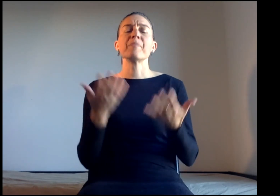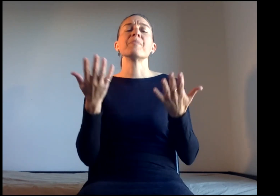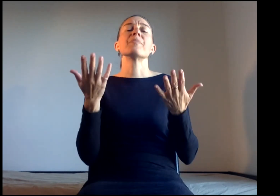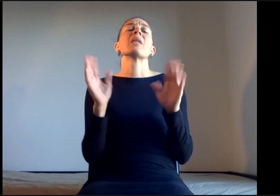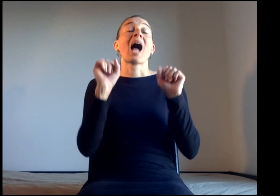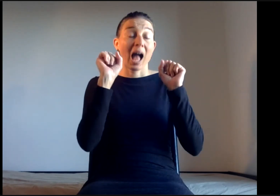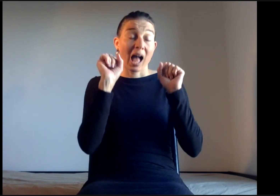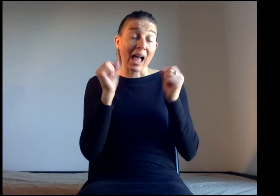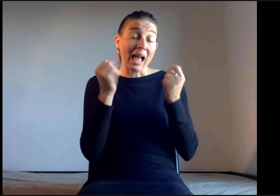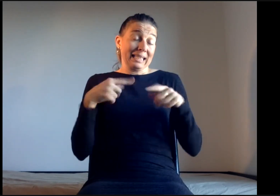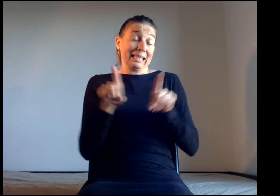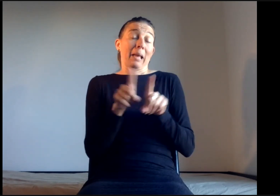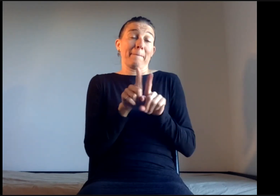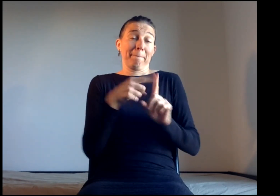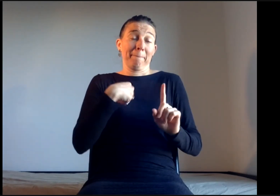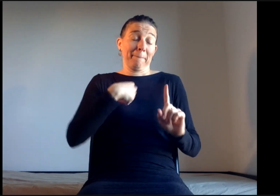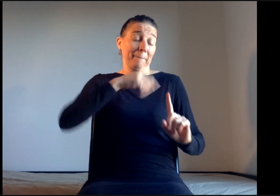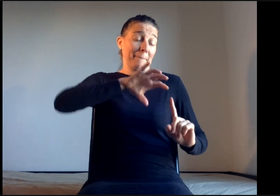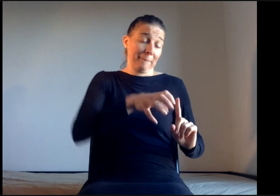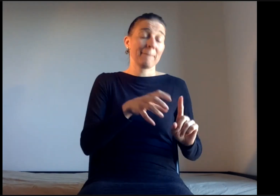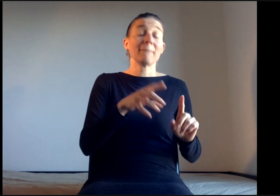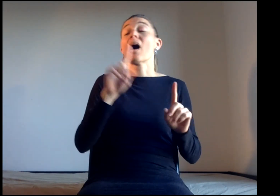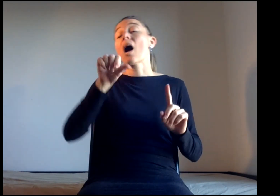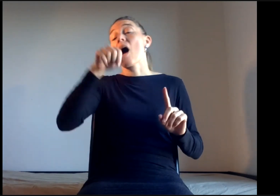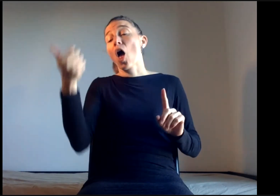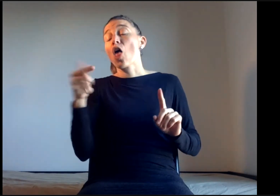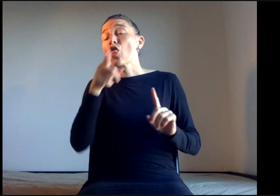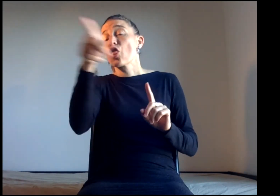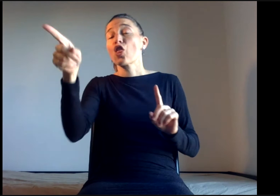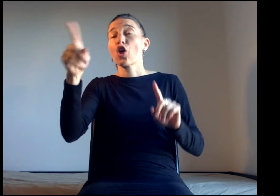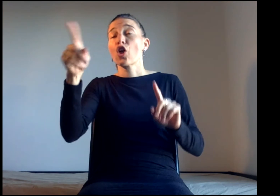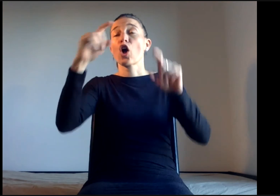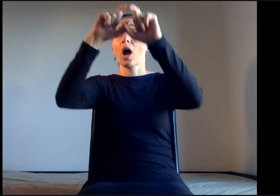but I believe that what we're seeing now is happening